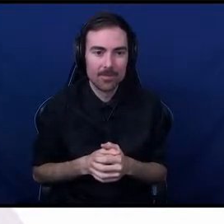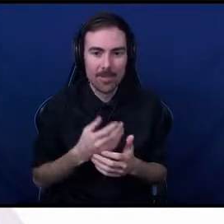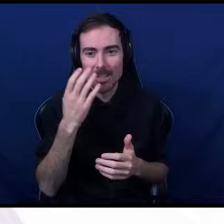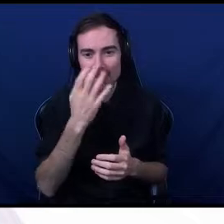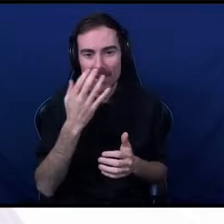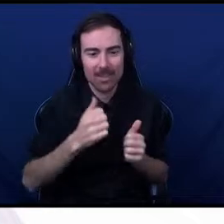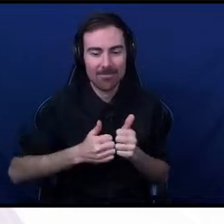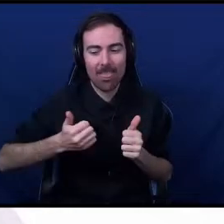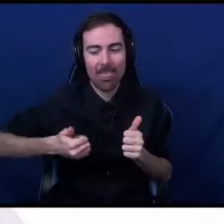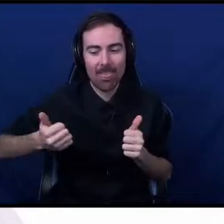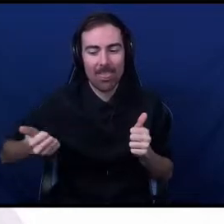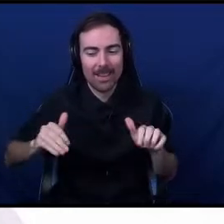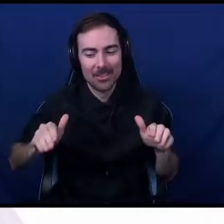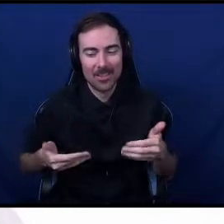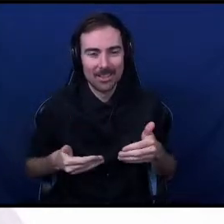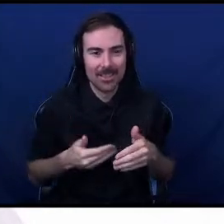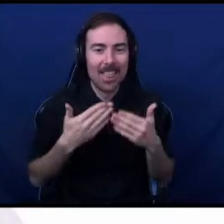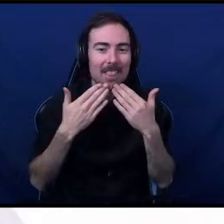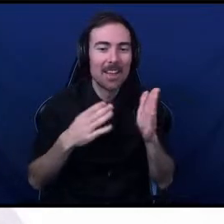Thanks Mo. No mo